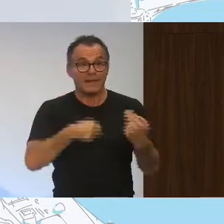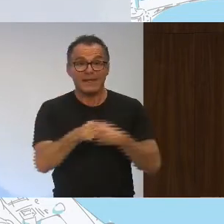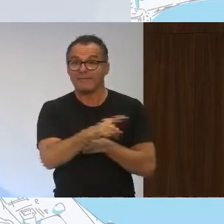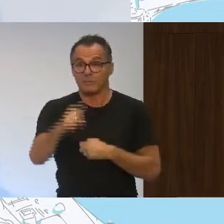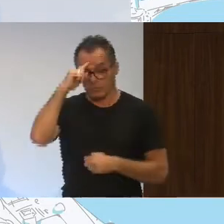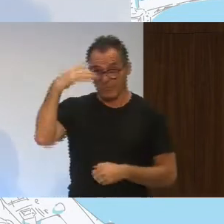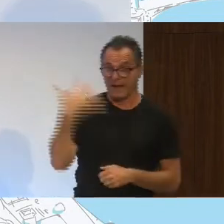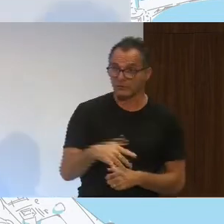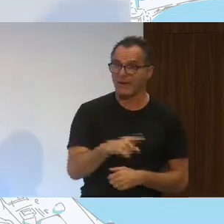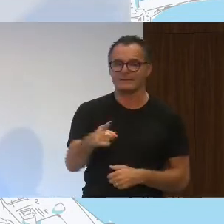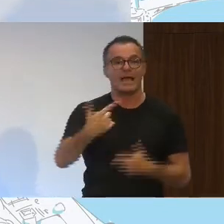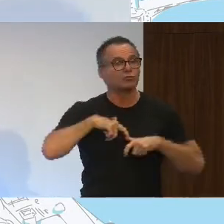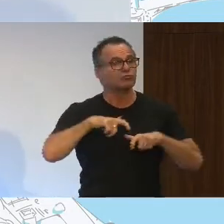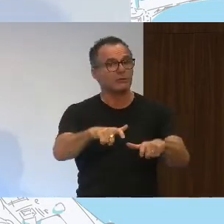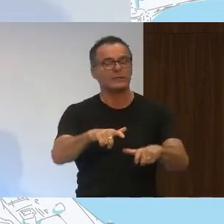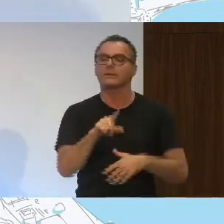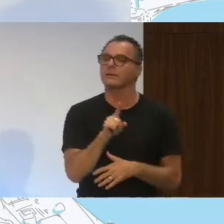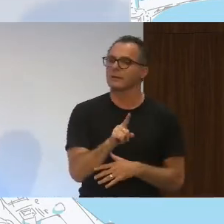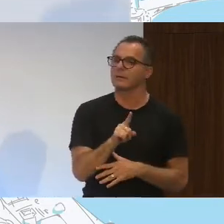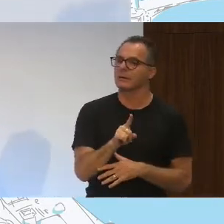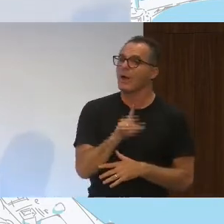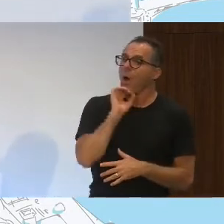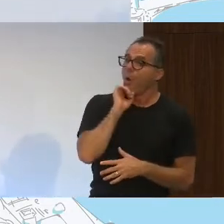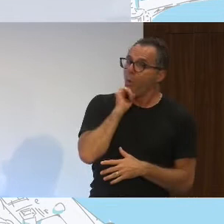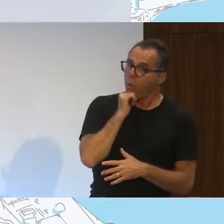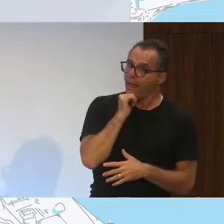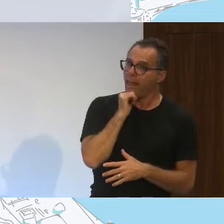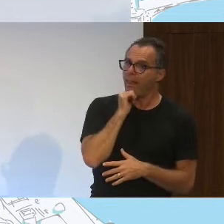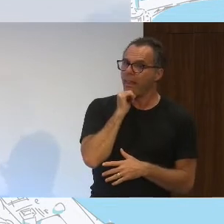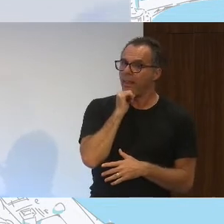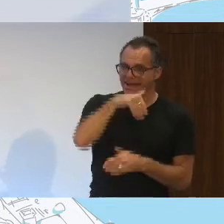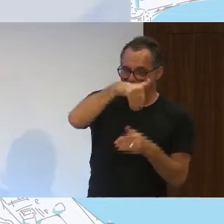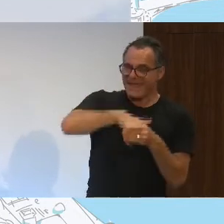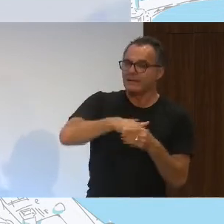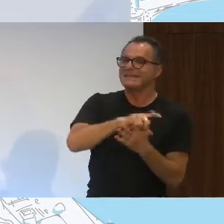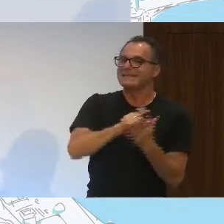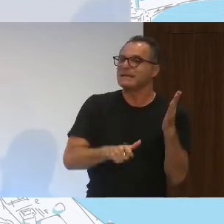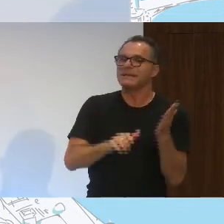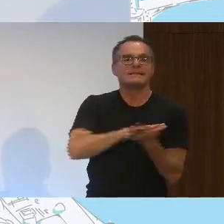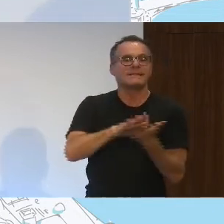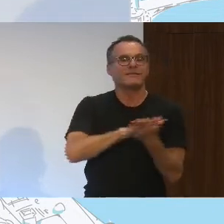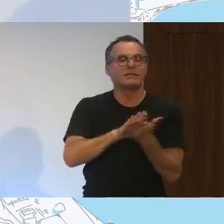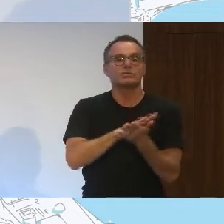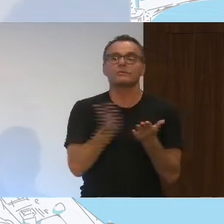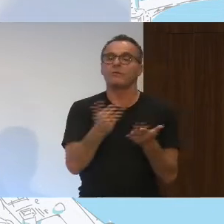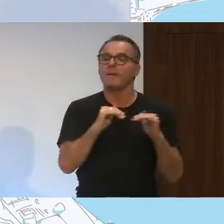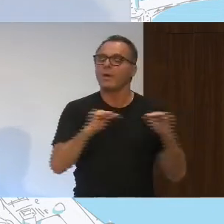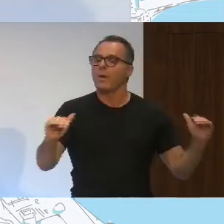and particularly if they’re chronic, it very often will fall under the disability definition as defined by the Equality Act 2010.